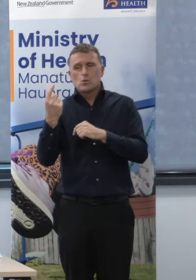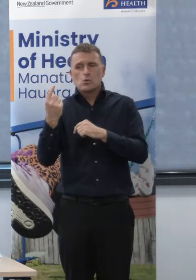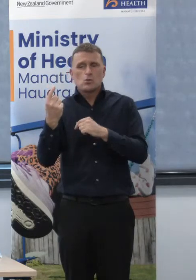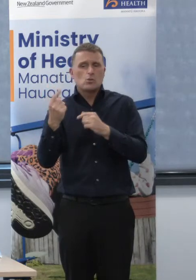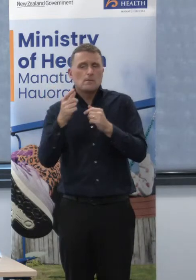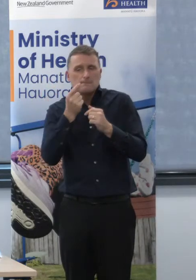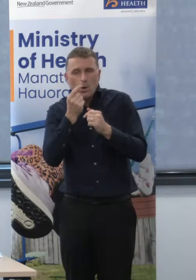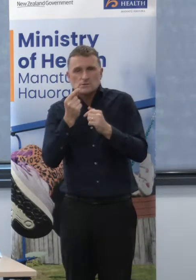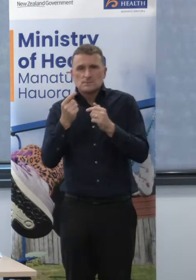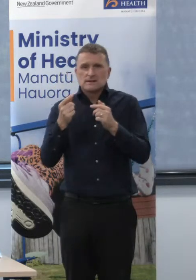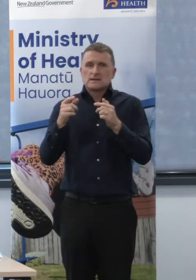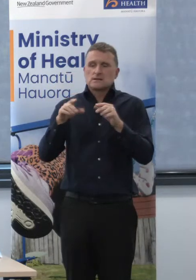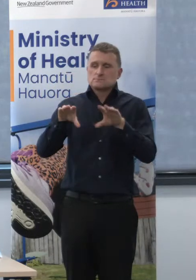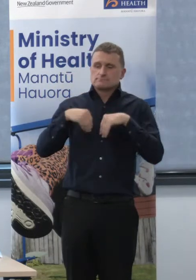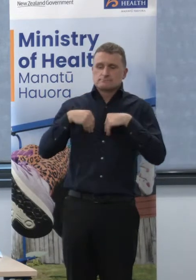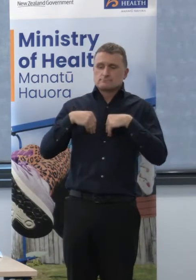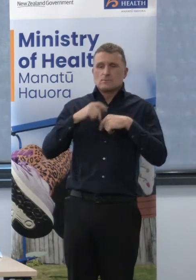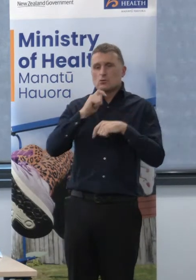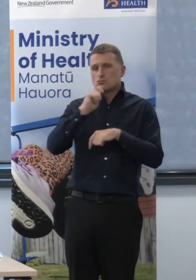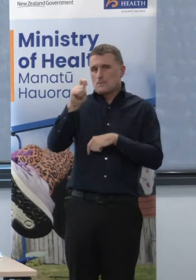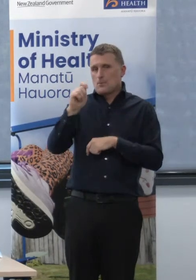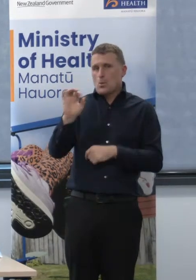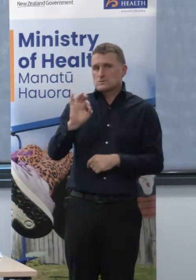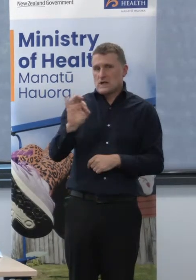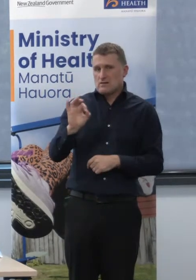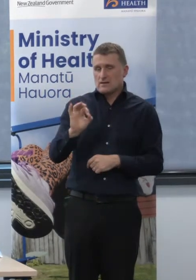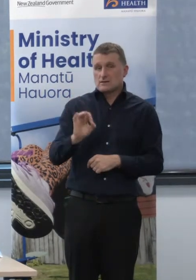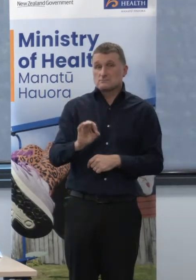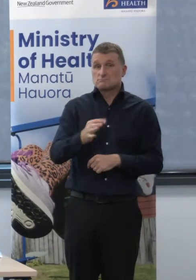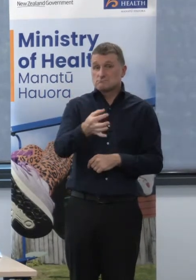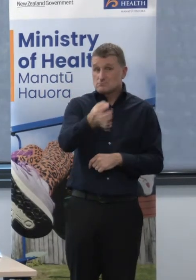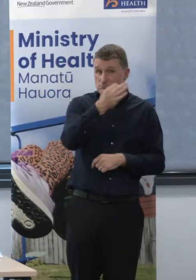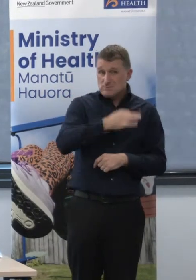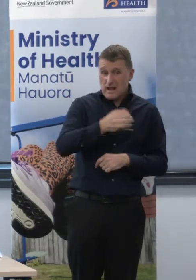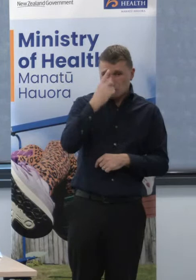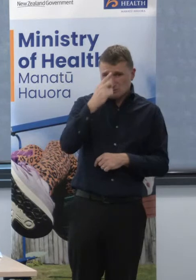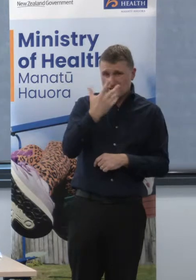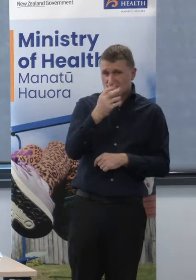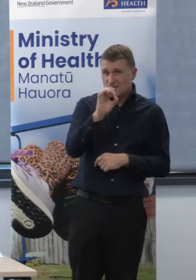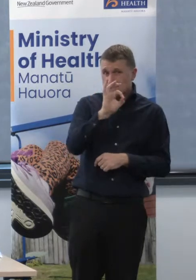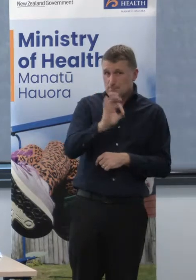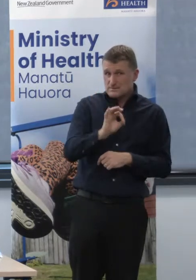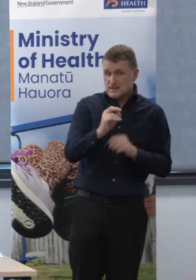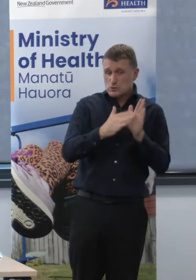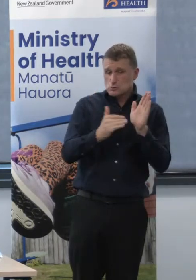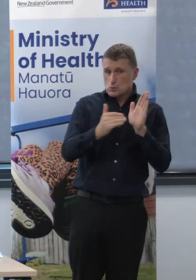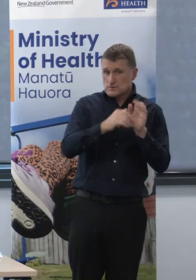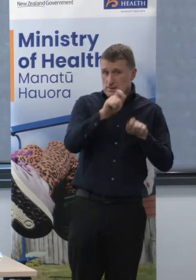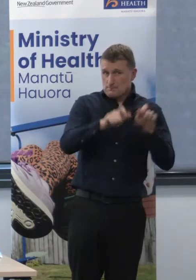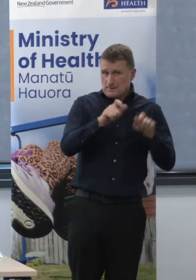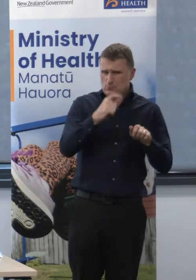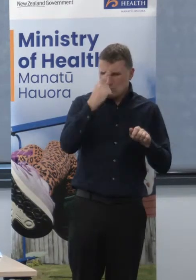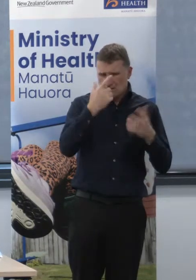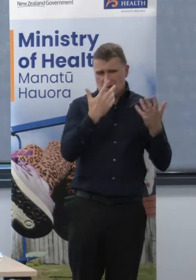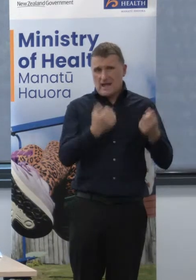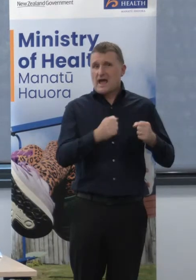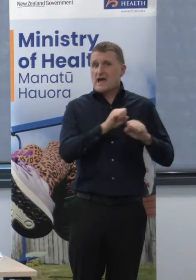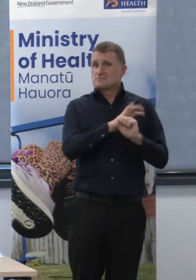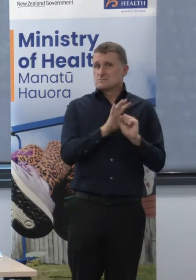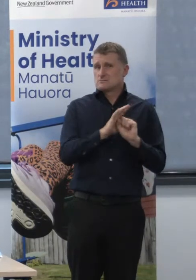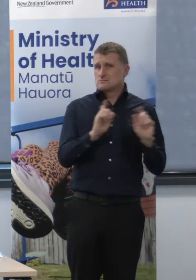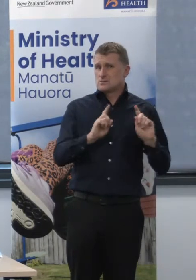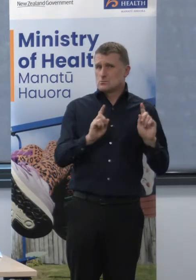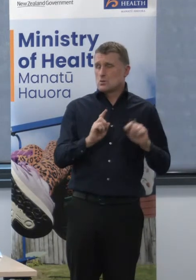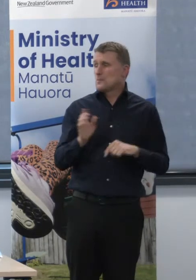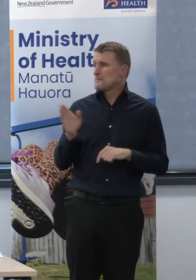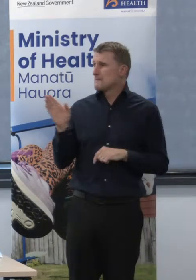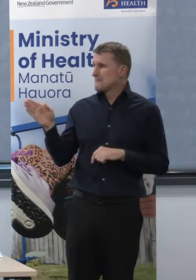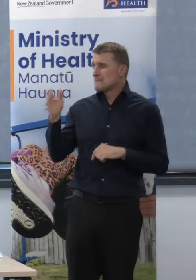of who has been infected.